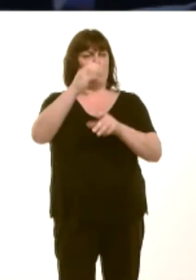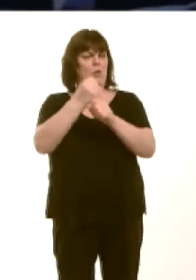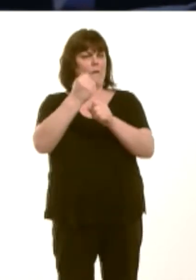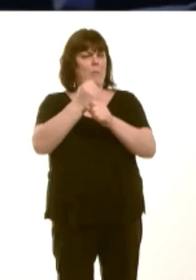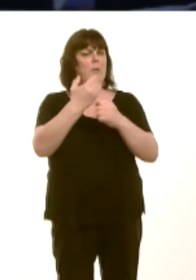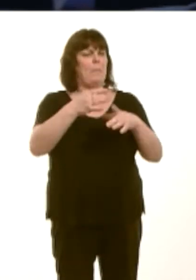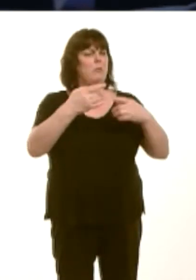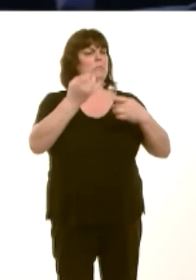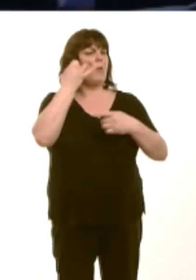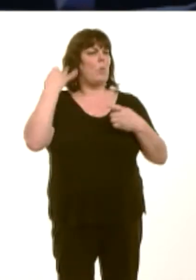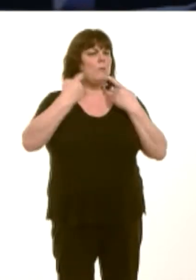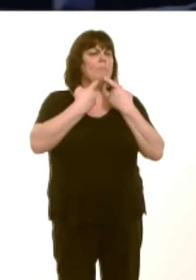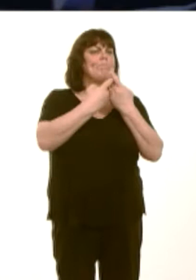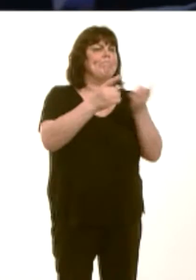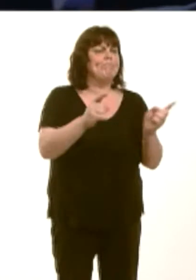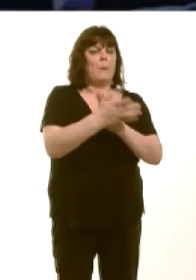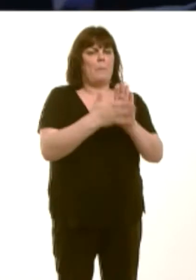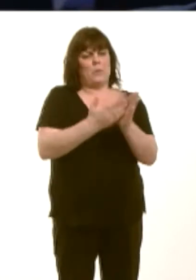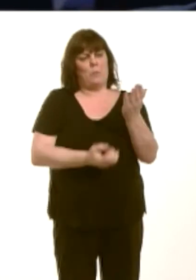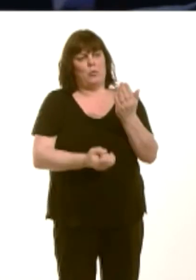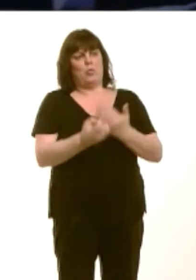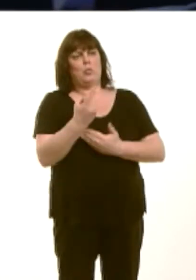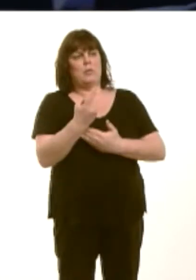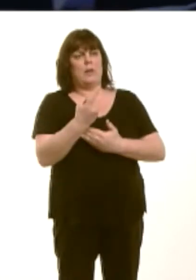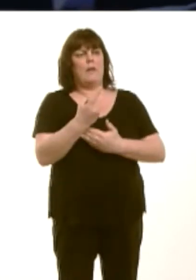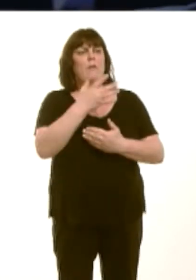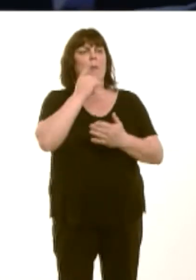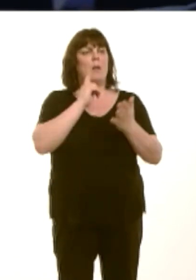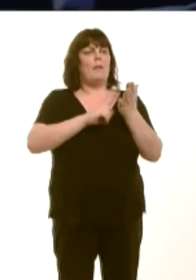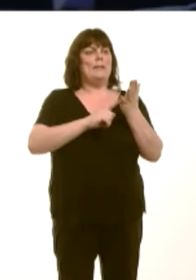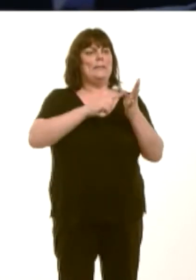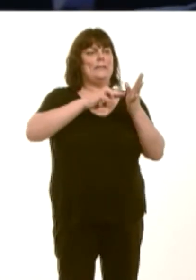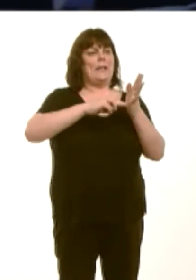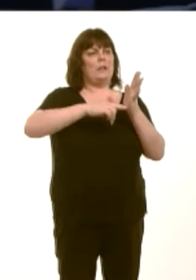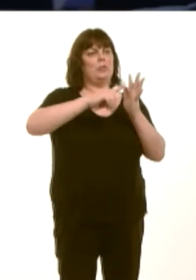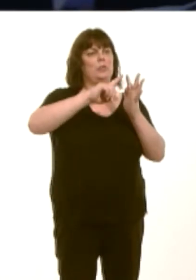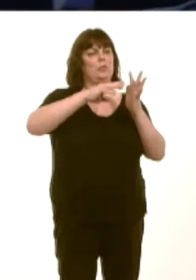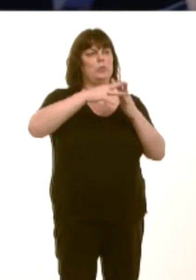provides a real opportunity for the people of Llanwrtyd Wells to maintain their practice,